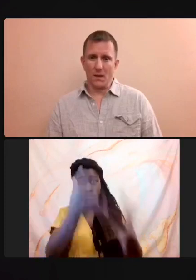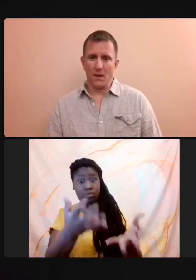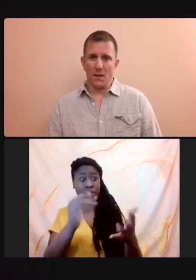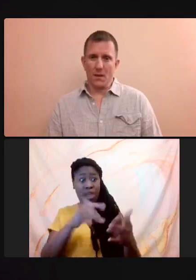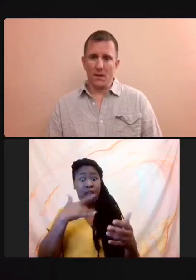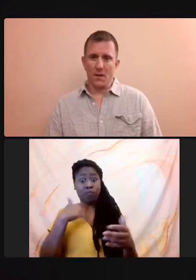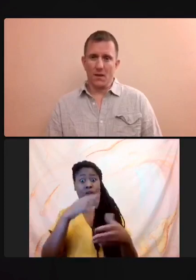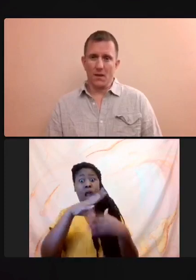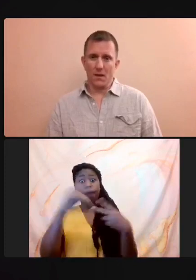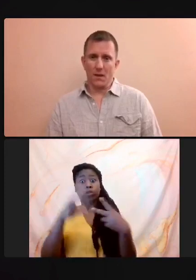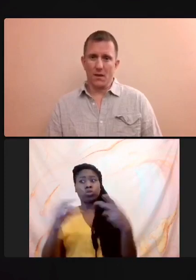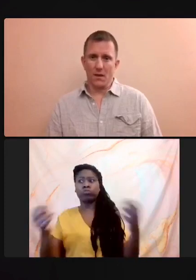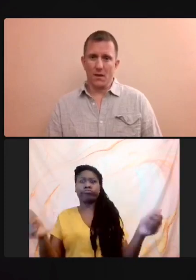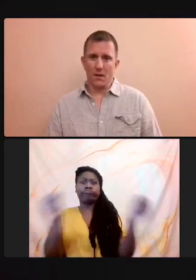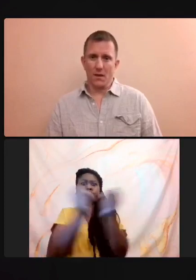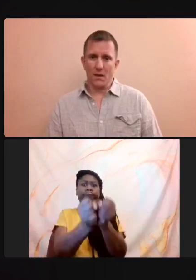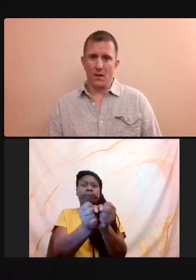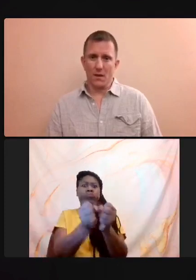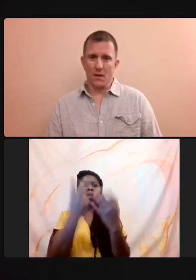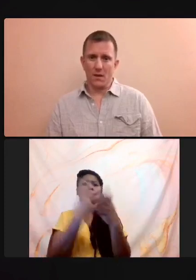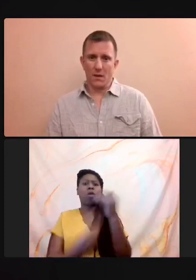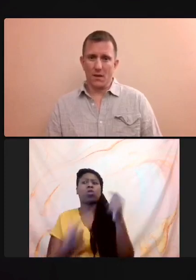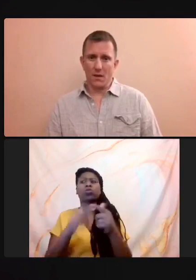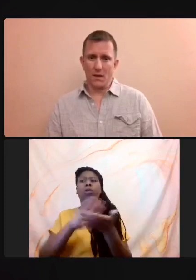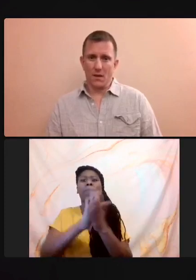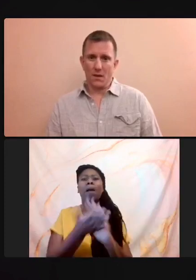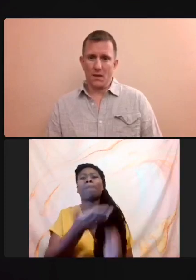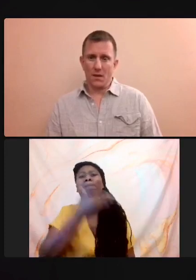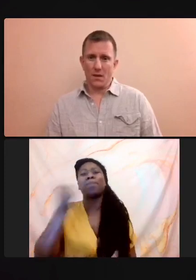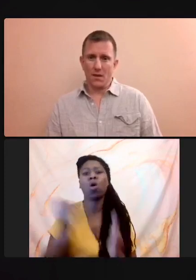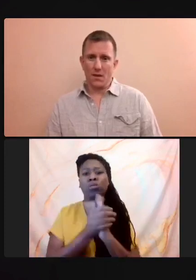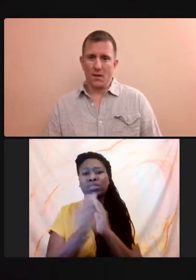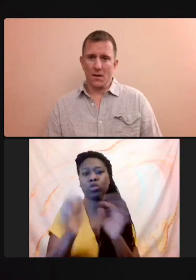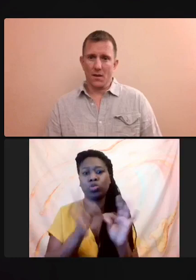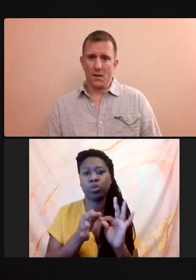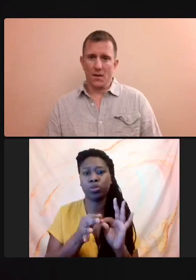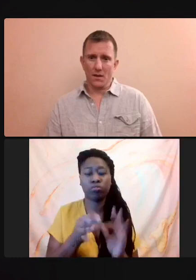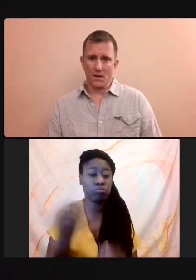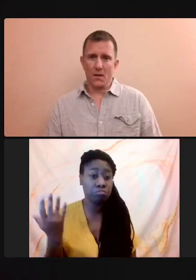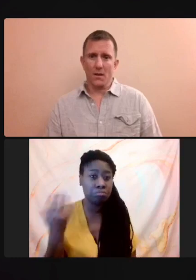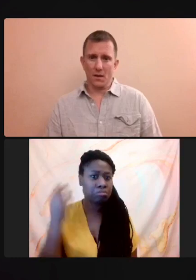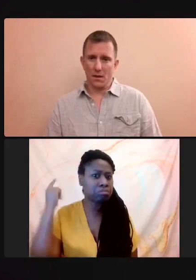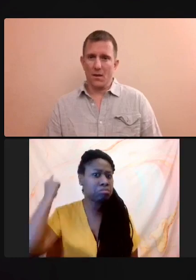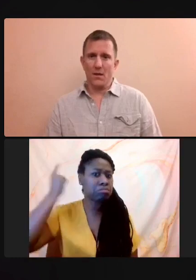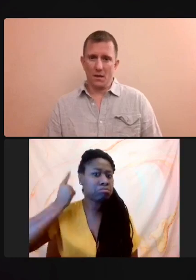so why not have a both a deaf interpreter as well as a hearing interpreter